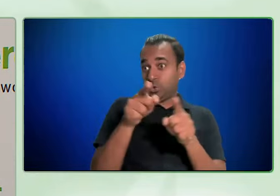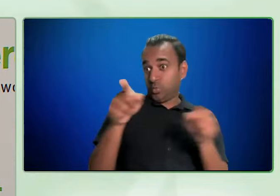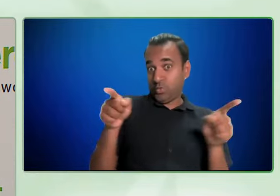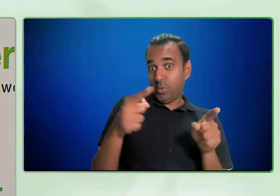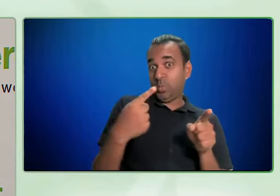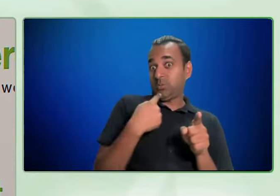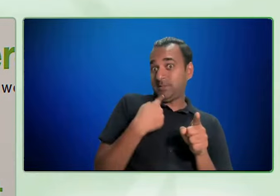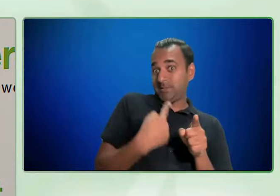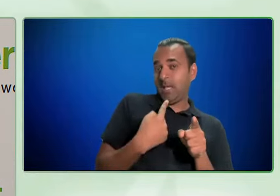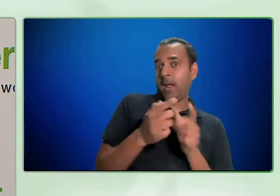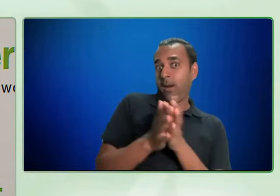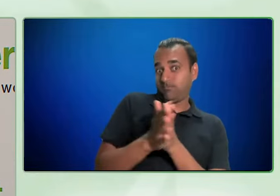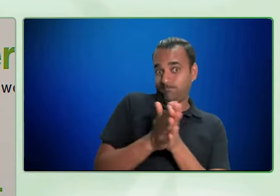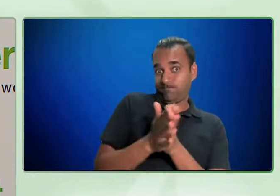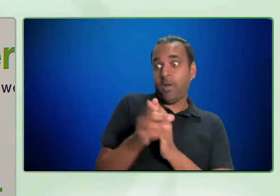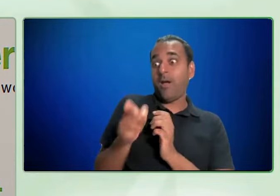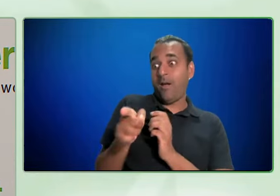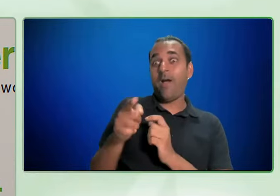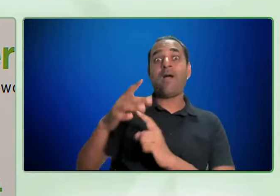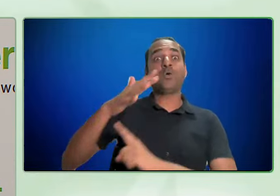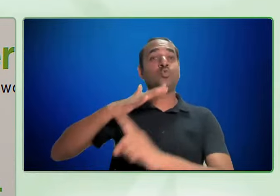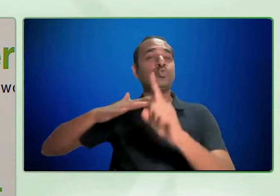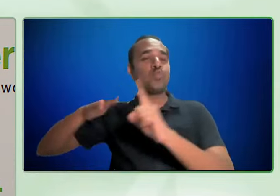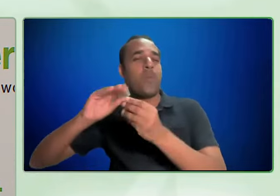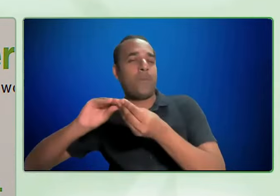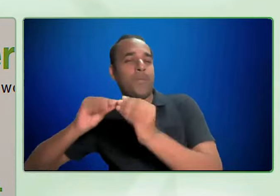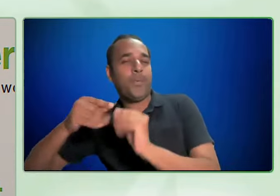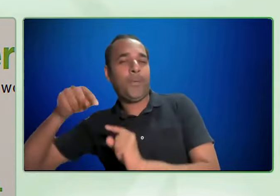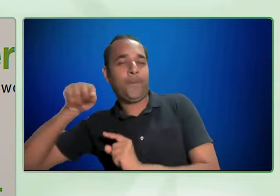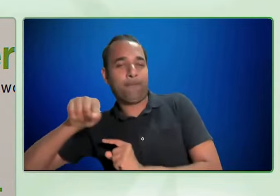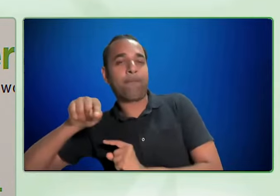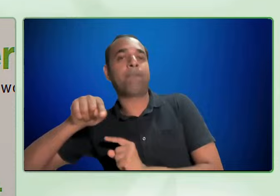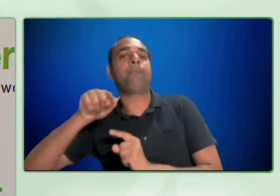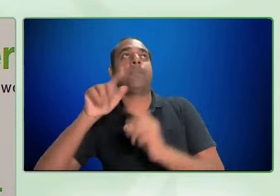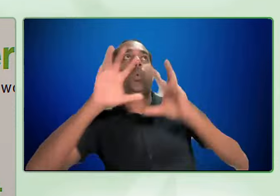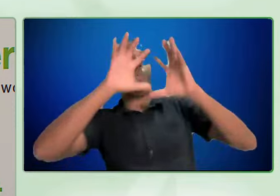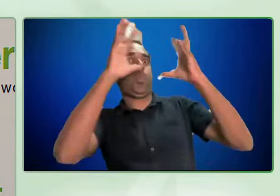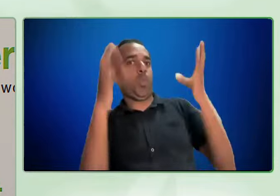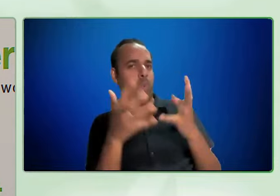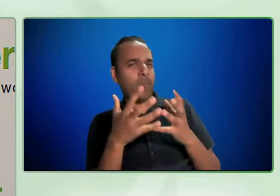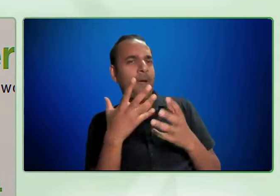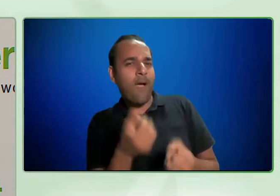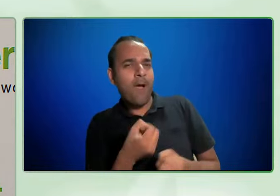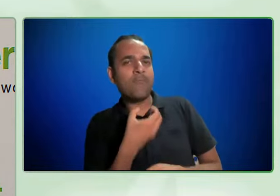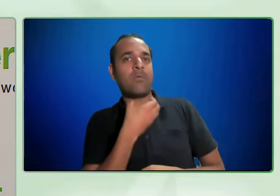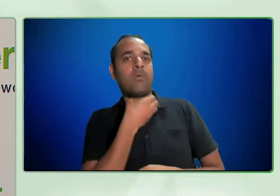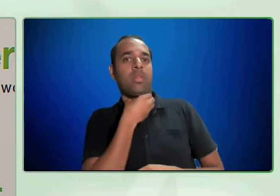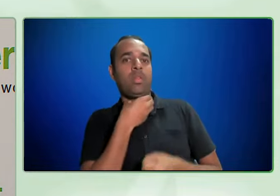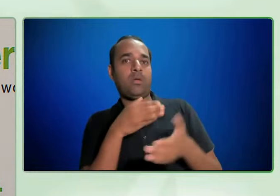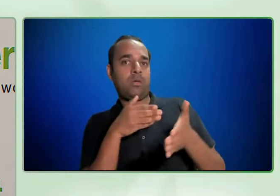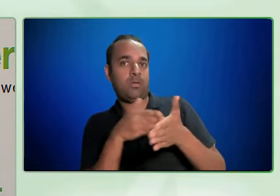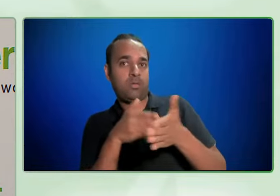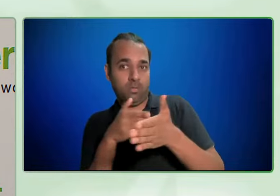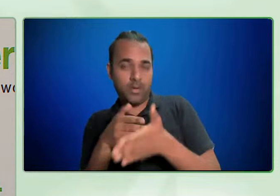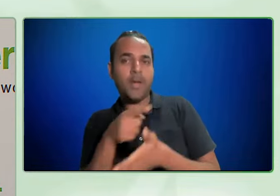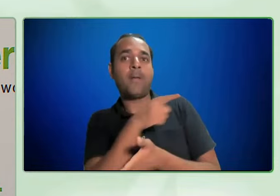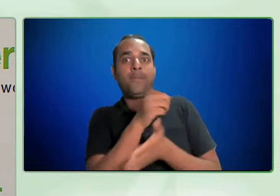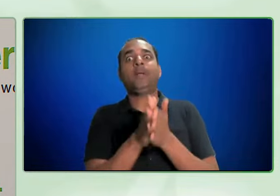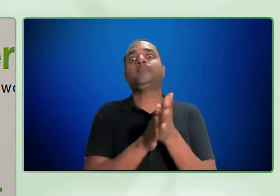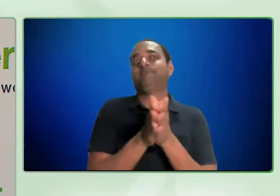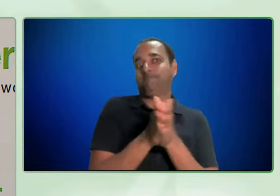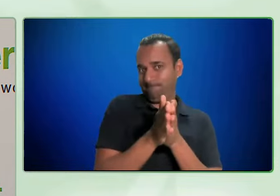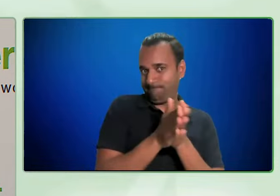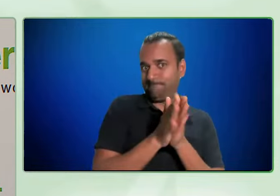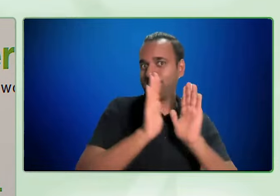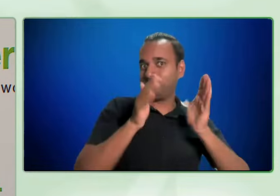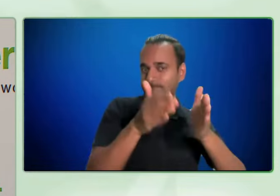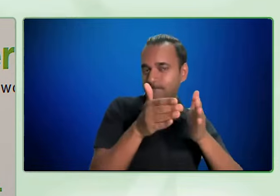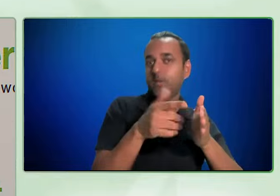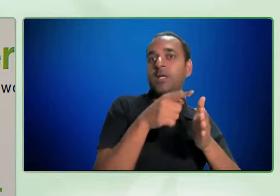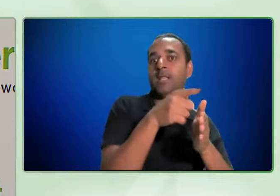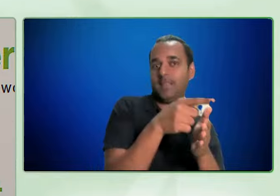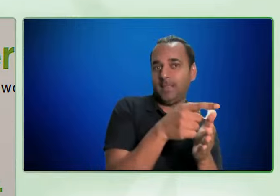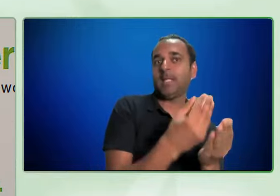I think one lesson we are able to teach to the mainstream in this direction is with